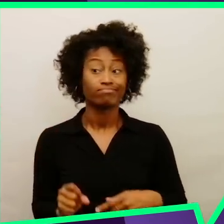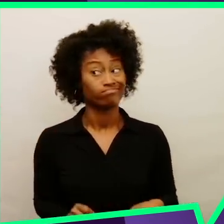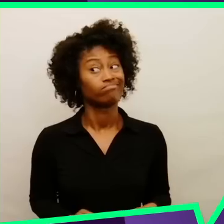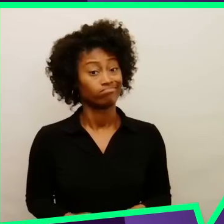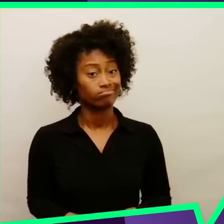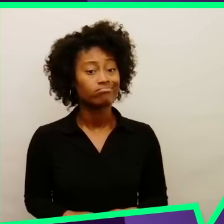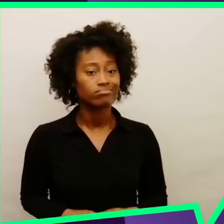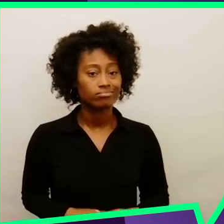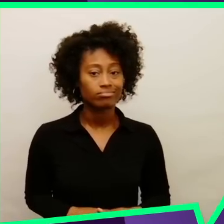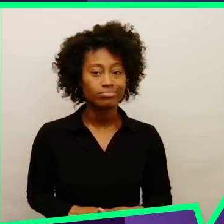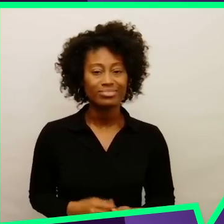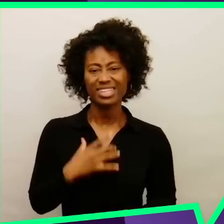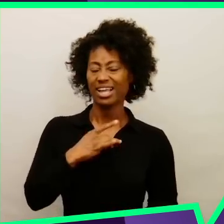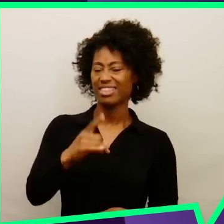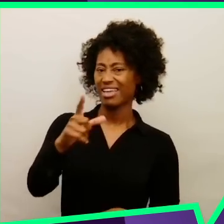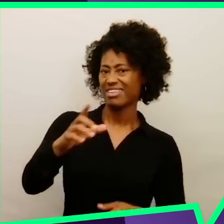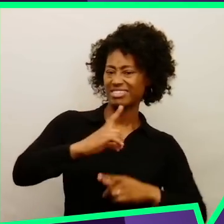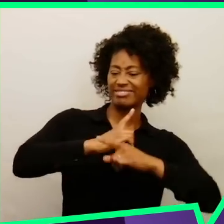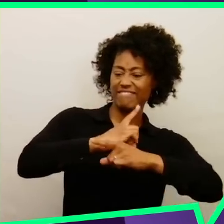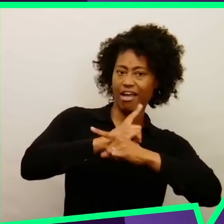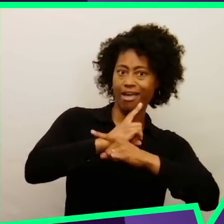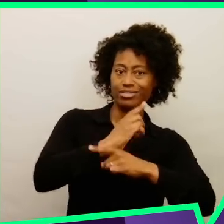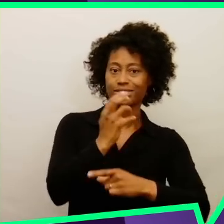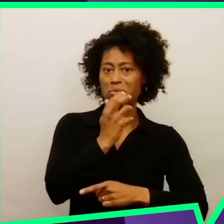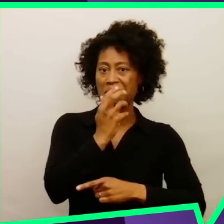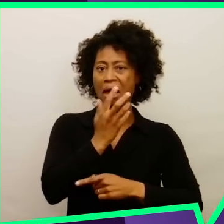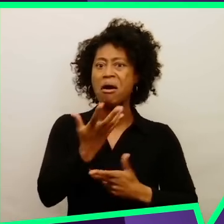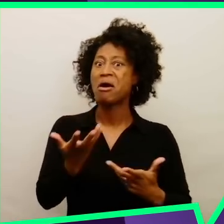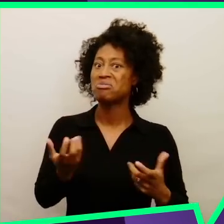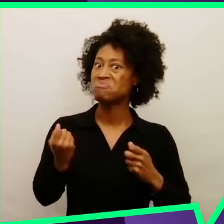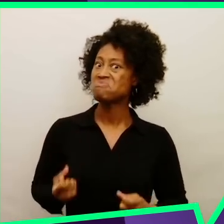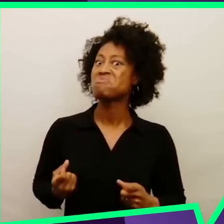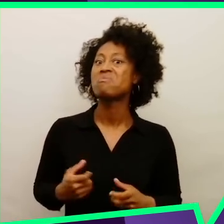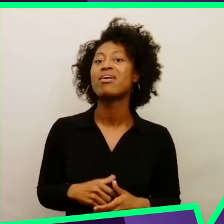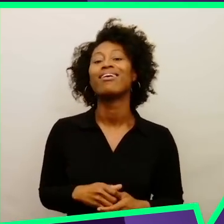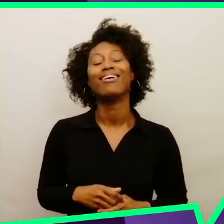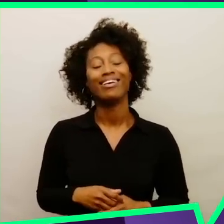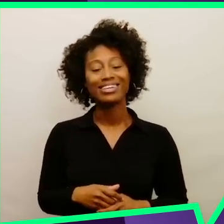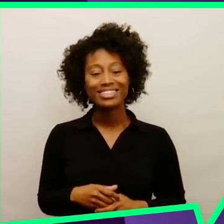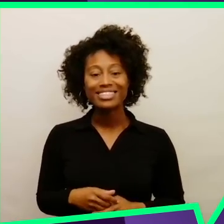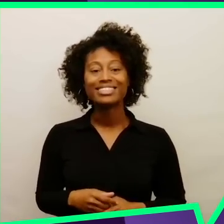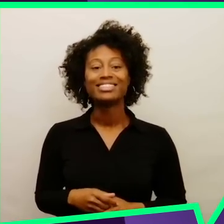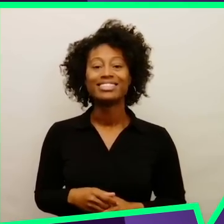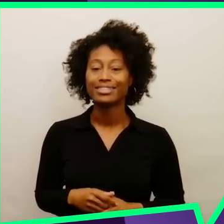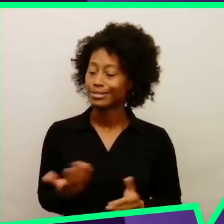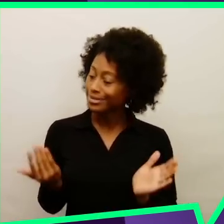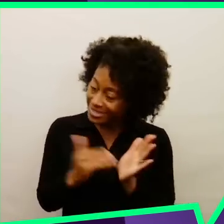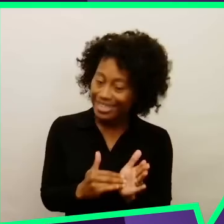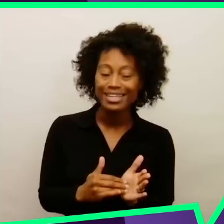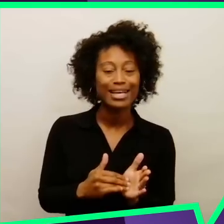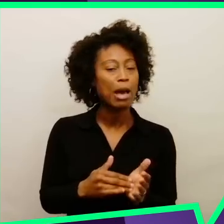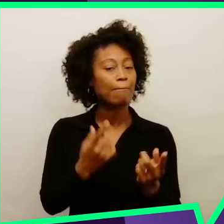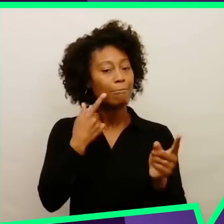And I like how that defense that they're playing this cap. And another goal. Yeah, and just back and forth.